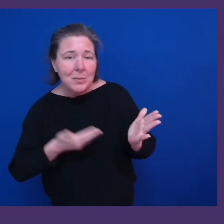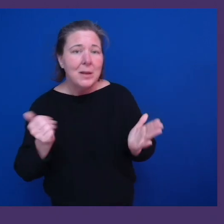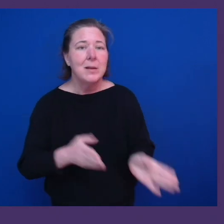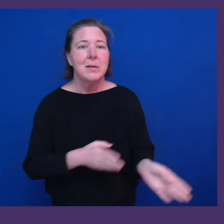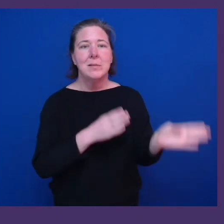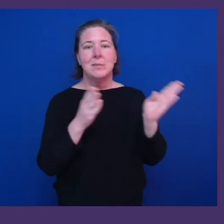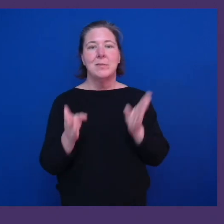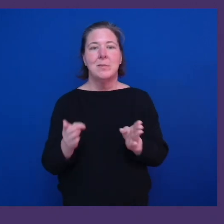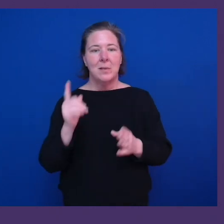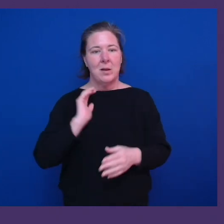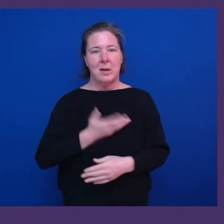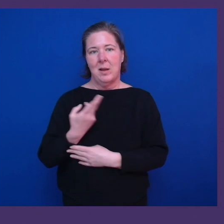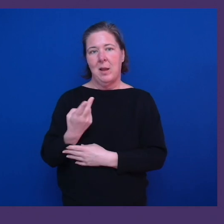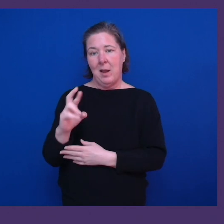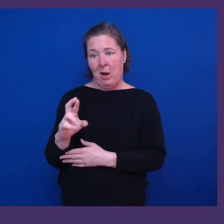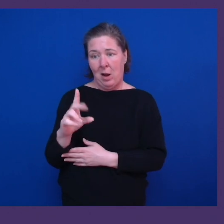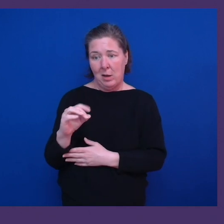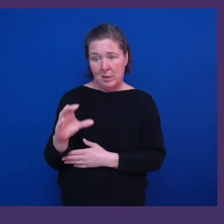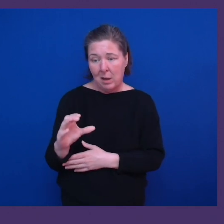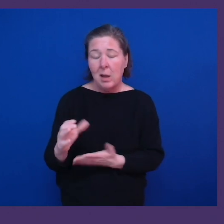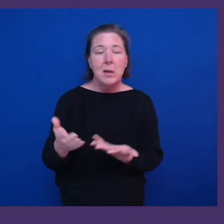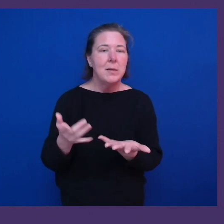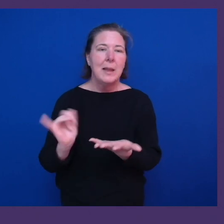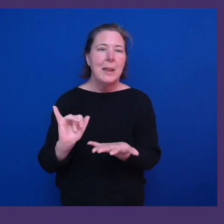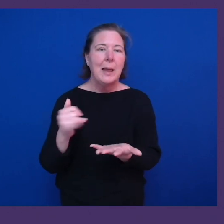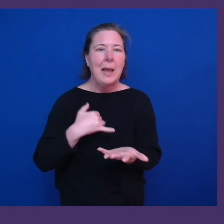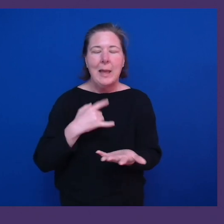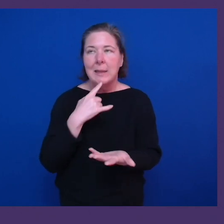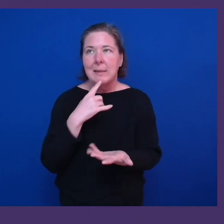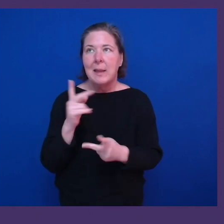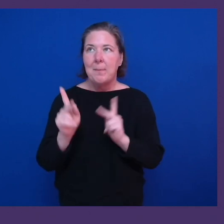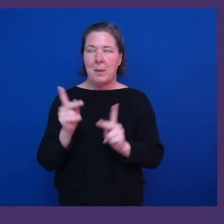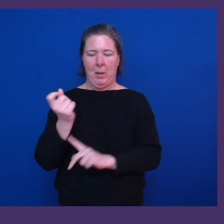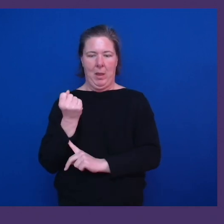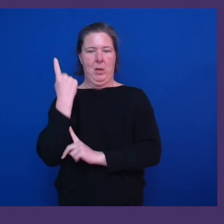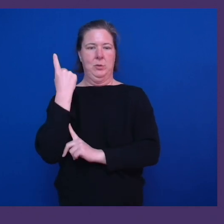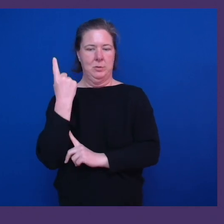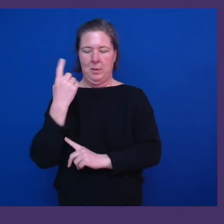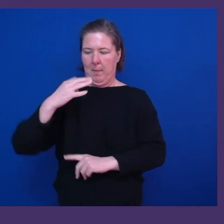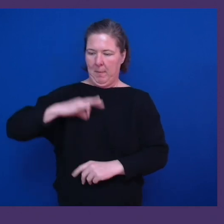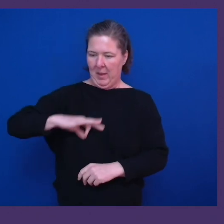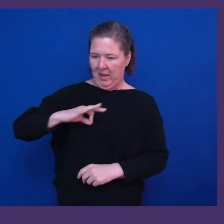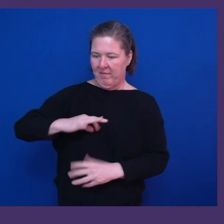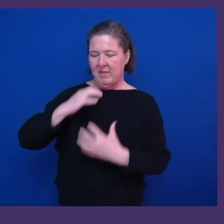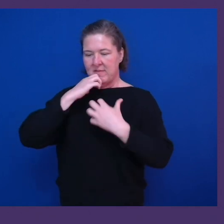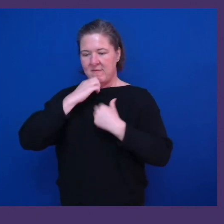And so, like I mentioned, people understanding the benefits and the value they get as AvePoint employees.